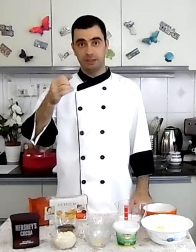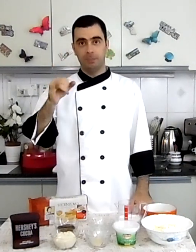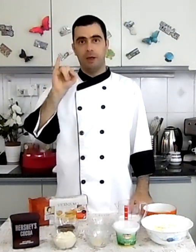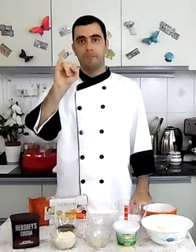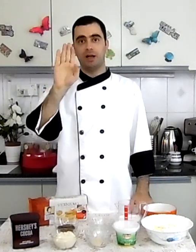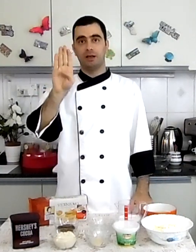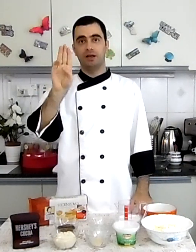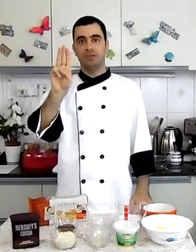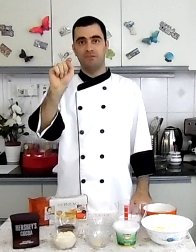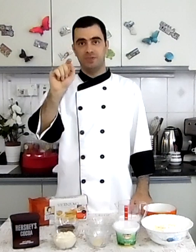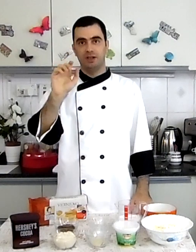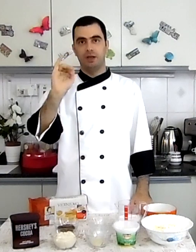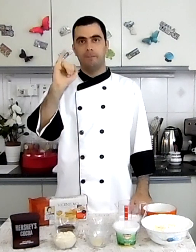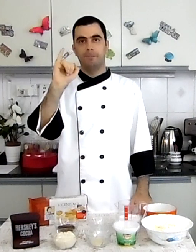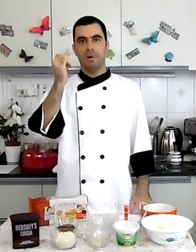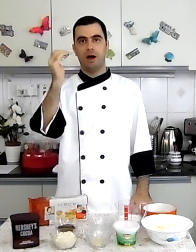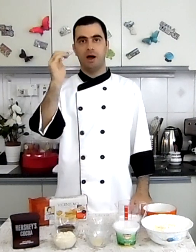Sweetened Condensed Milk حليب مكثف محلى